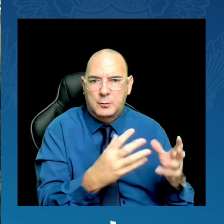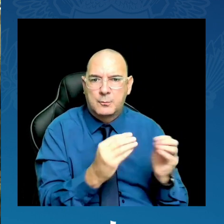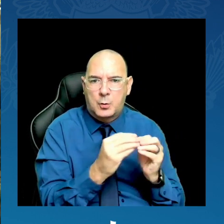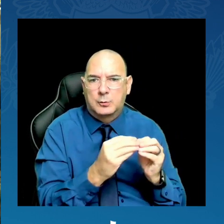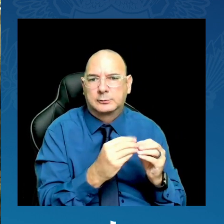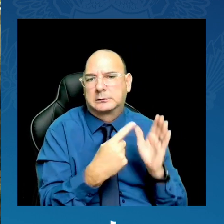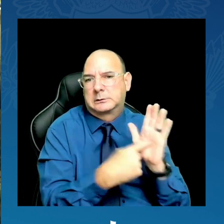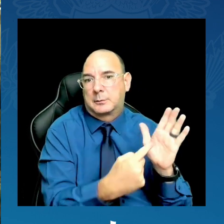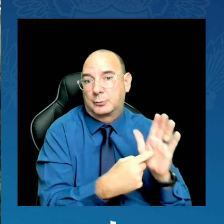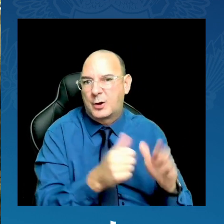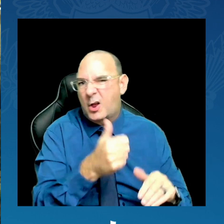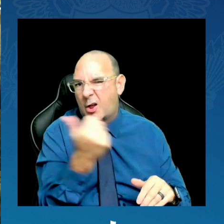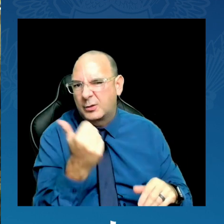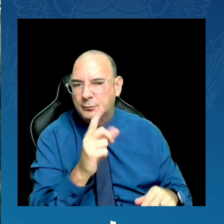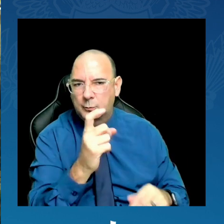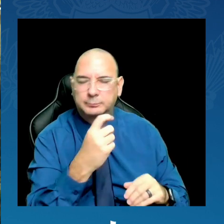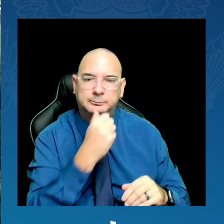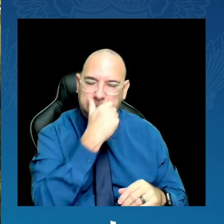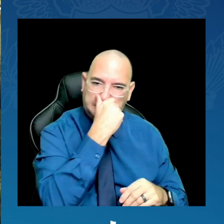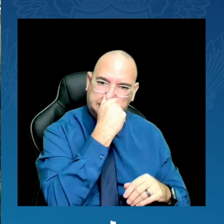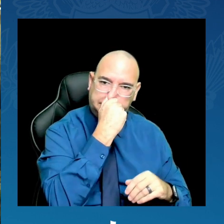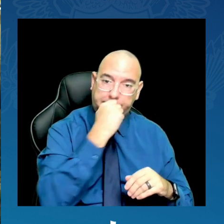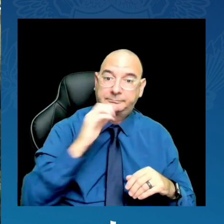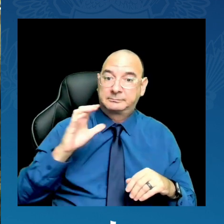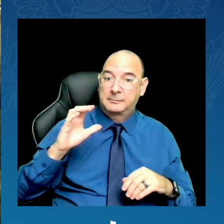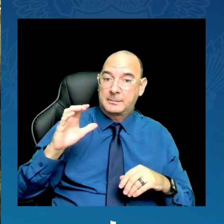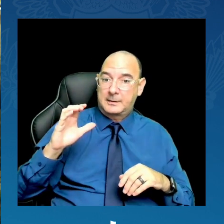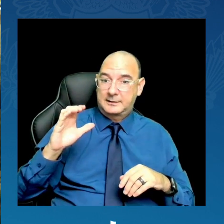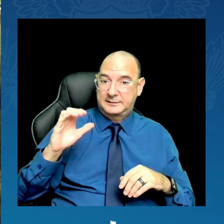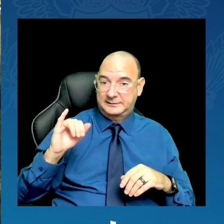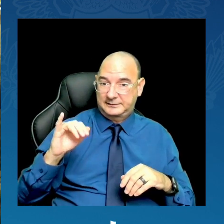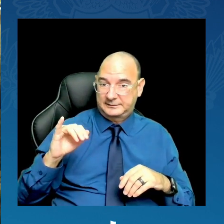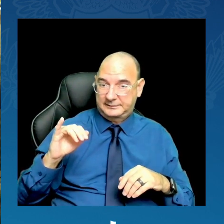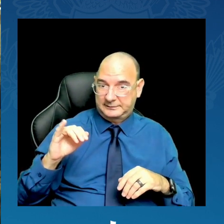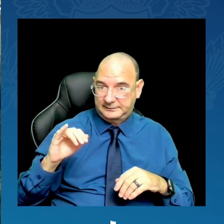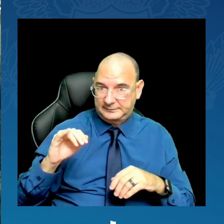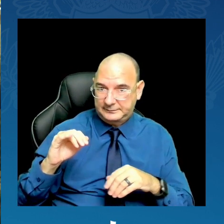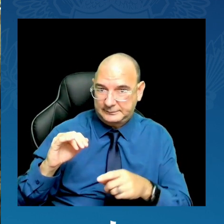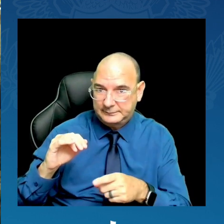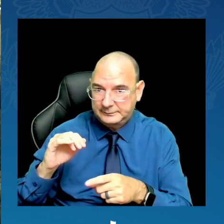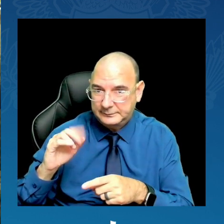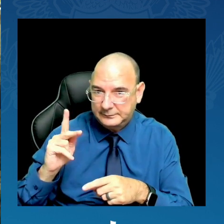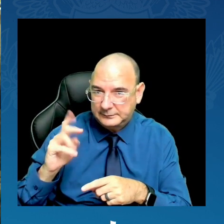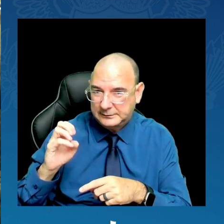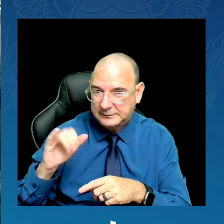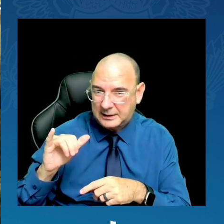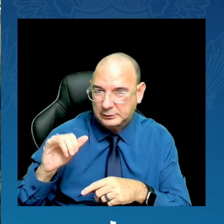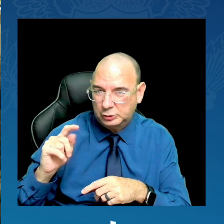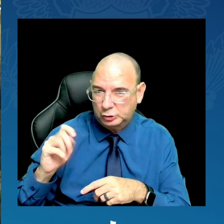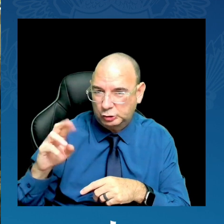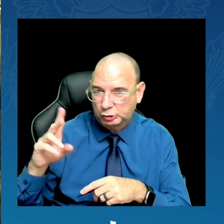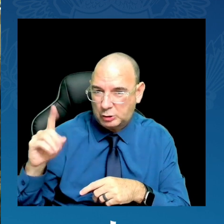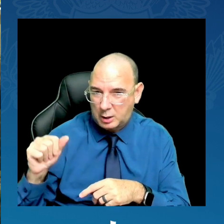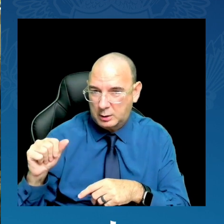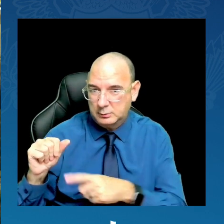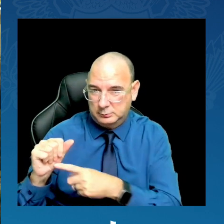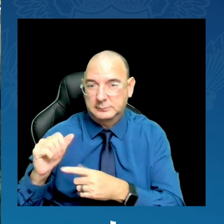In cancer research, KEYTRUDA, this drug that has been so effective, for example,